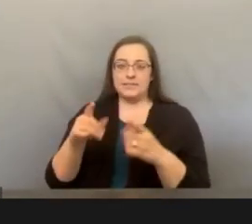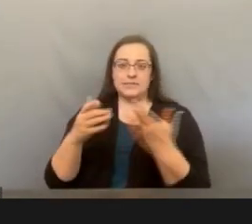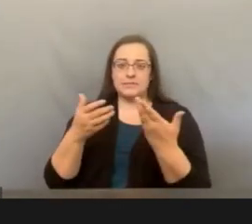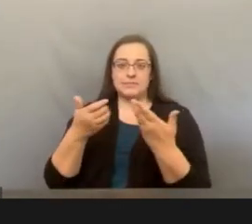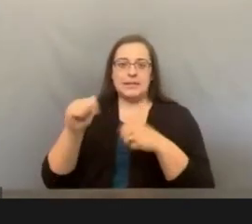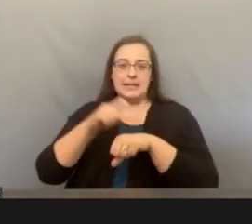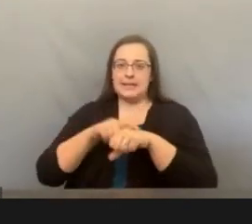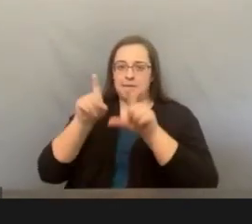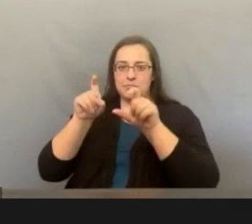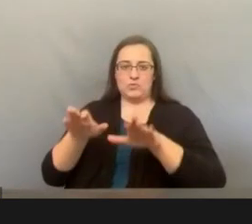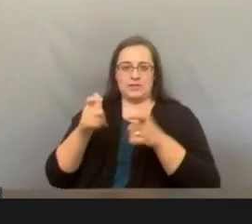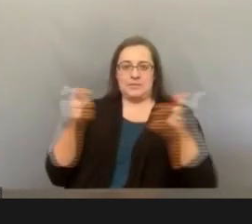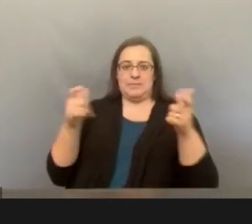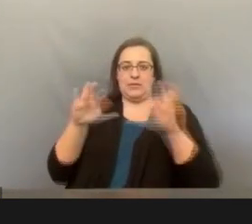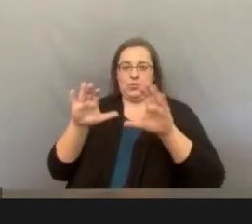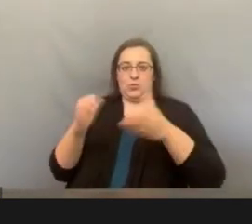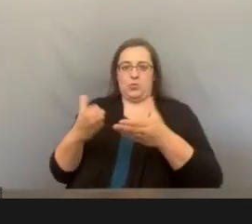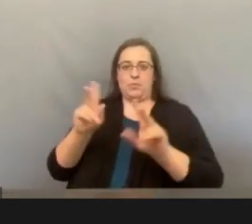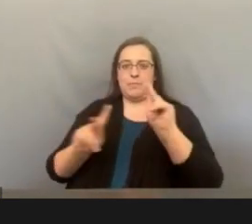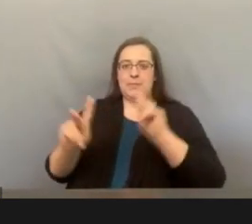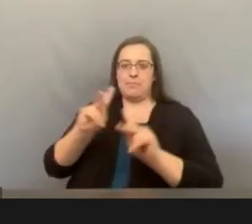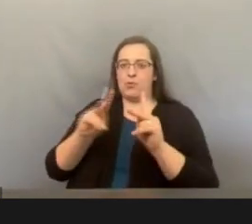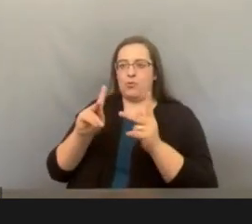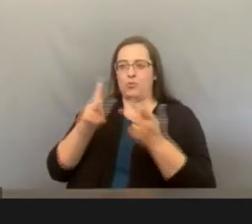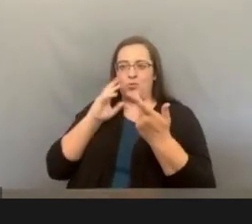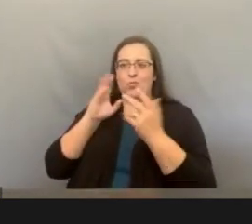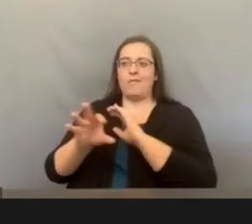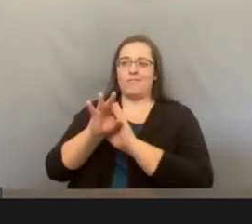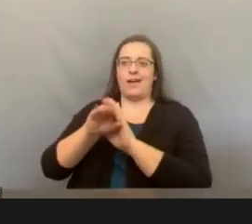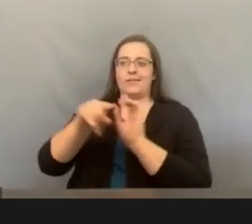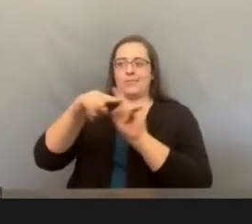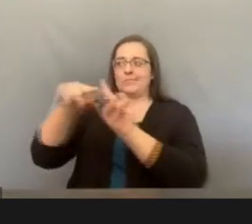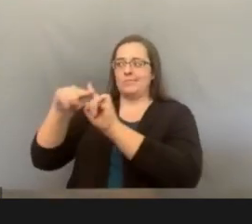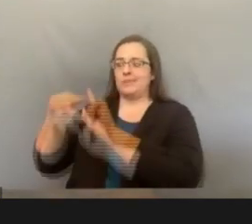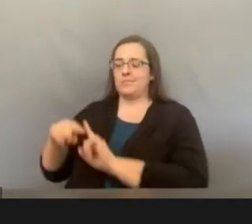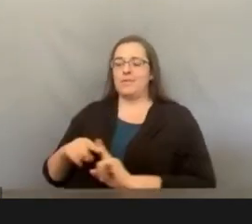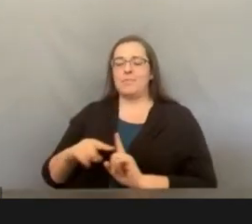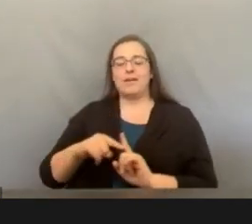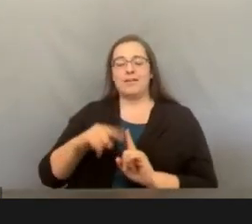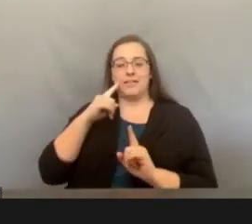WE DO EXPECT ANOTHER GROUP OF POSITIVE TEST RESULTS AFTER THE TESTING. IT IS IMPORTANT TO KNOW THAT